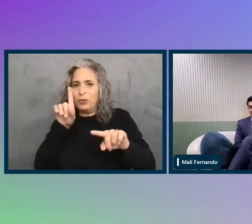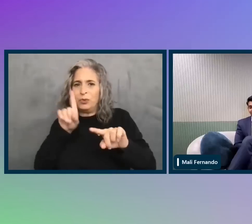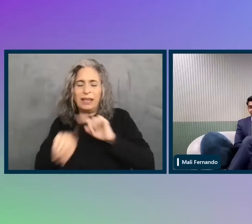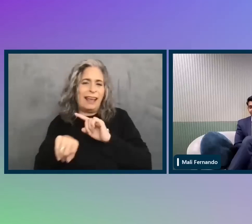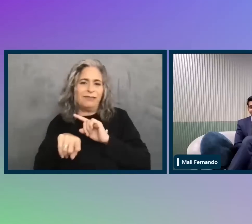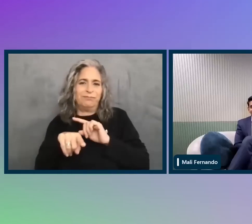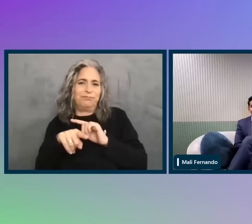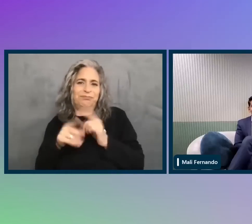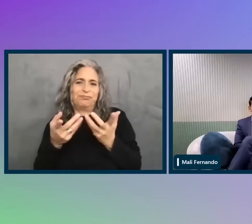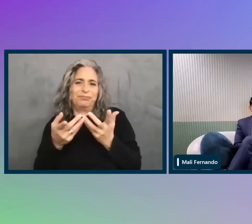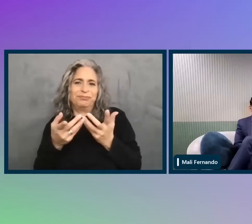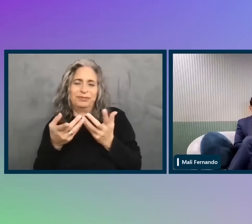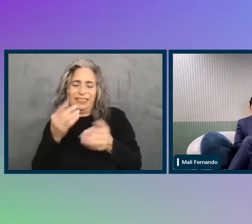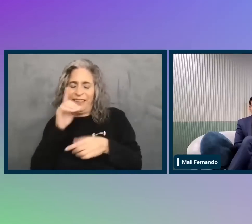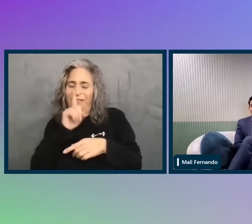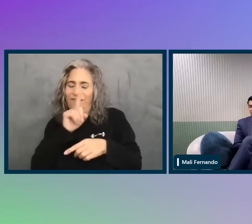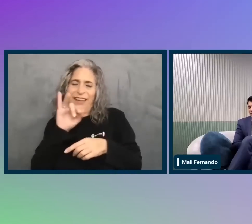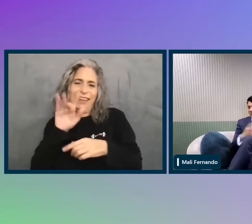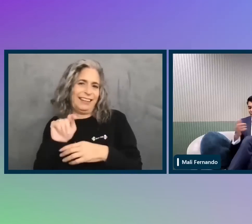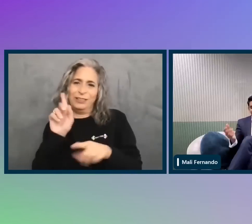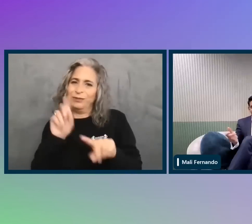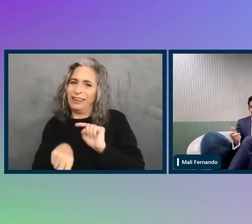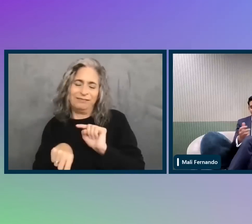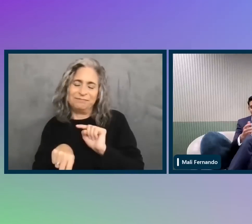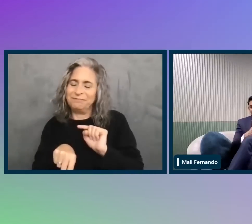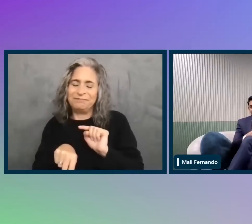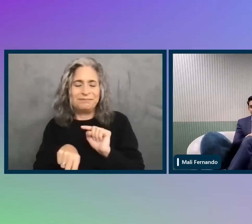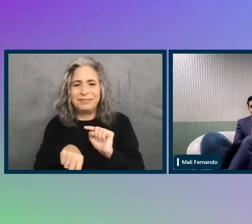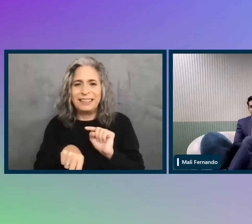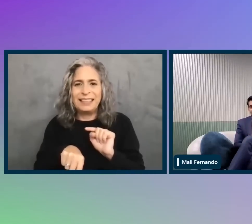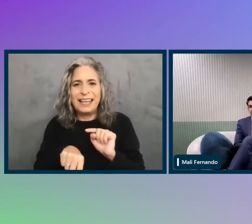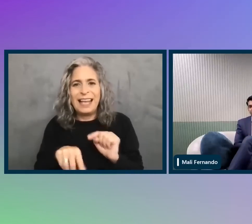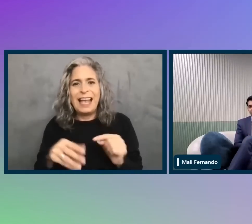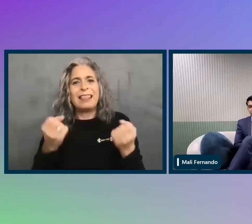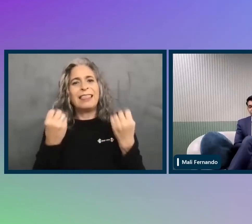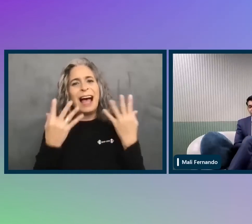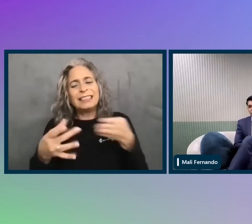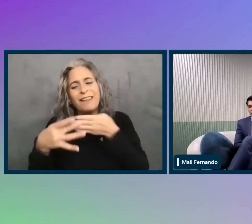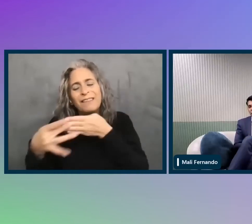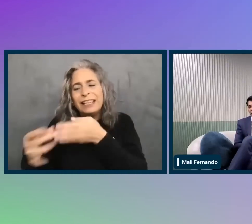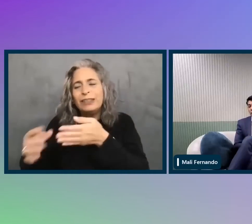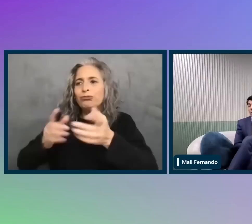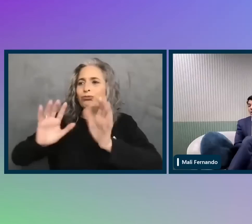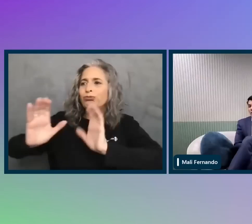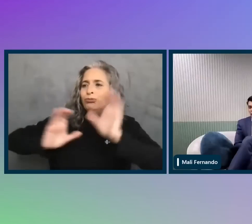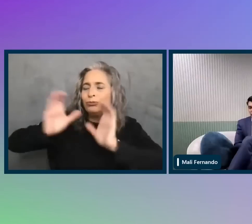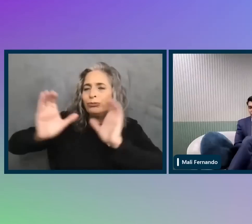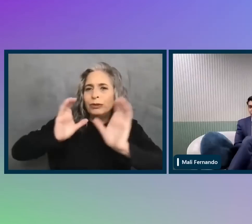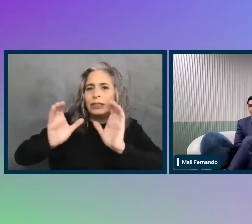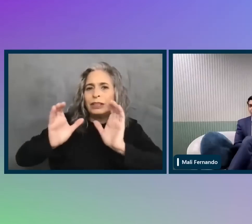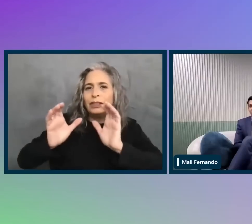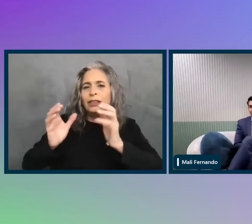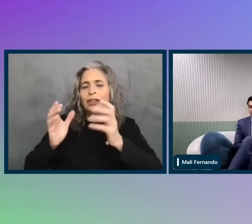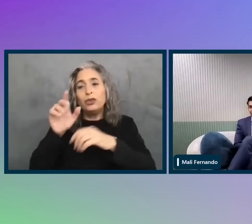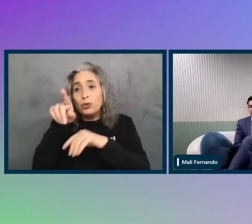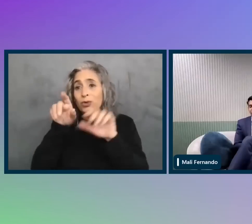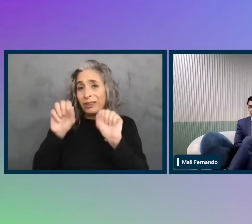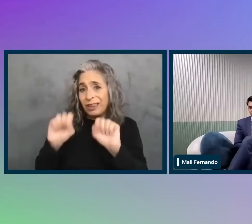I speak to a lot of leaders and you can to a degree in other parts